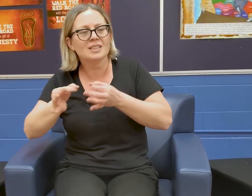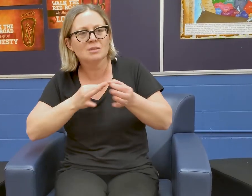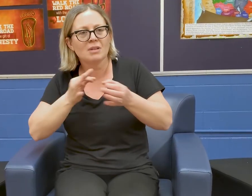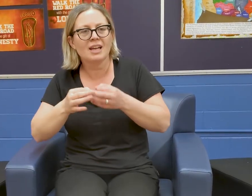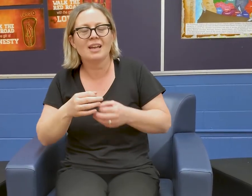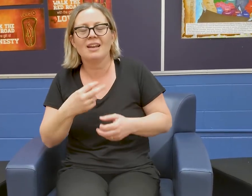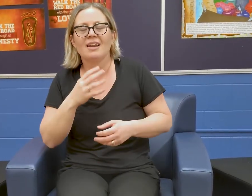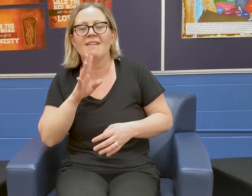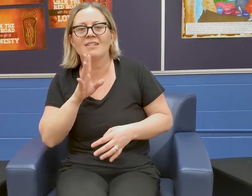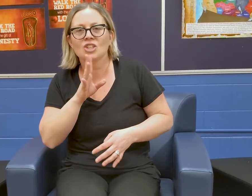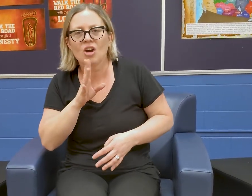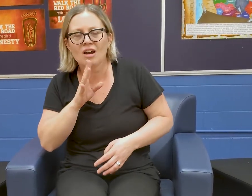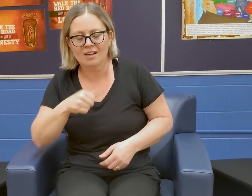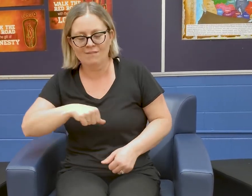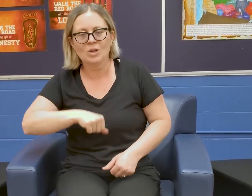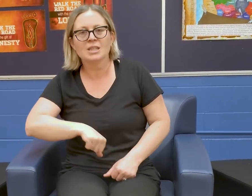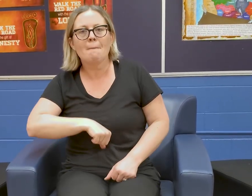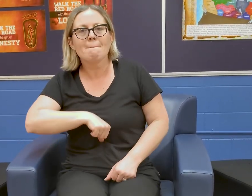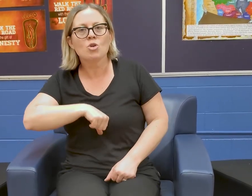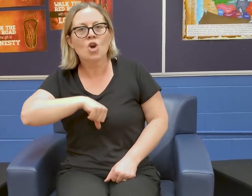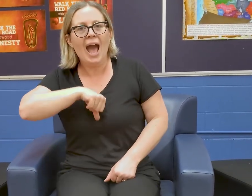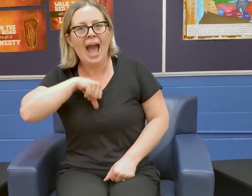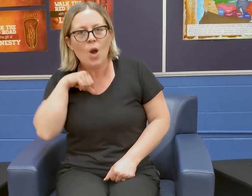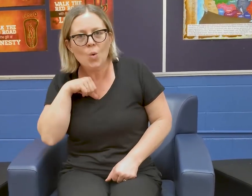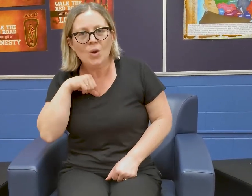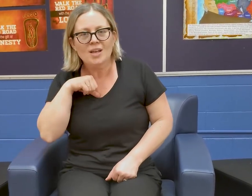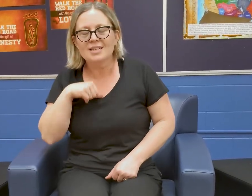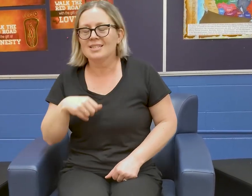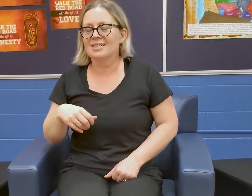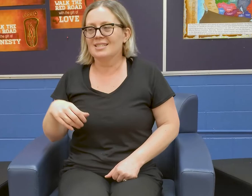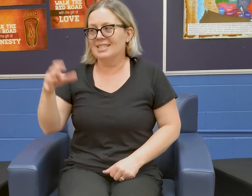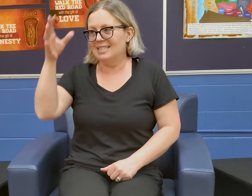repeated herself, using her voice while she signed, "proud."